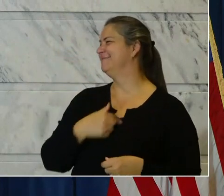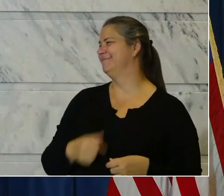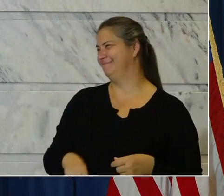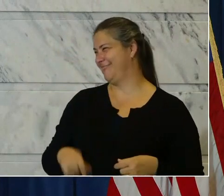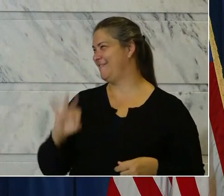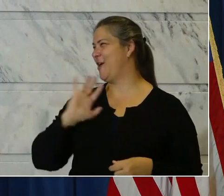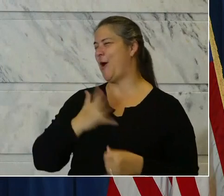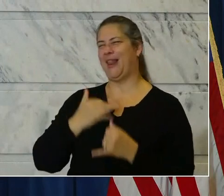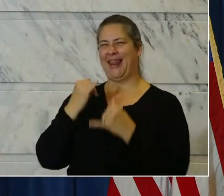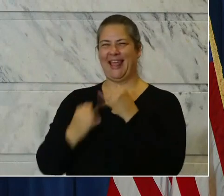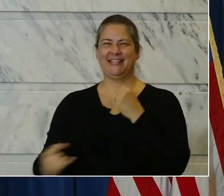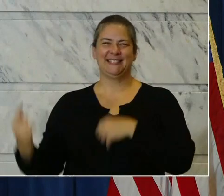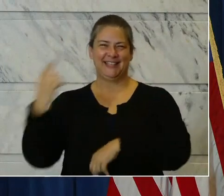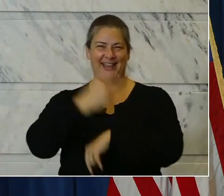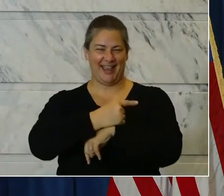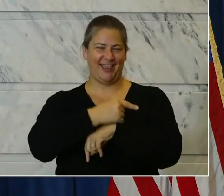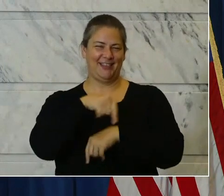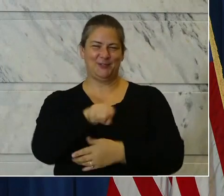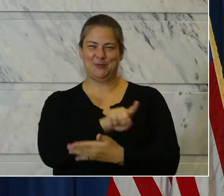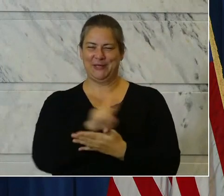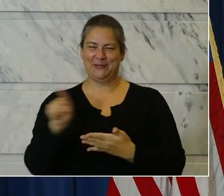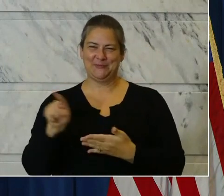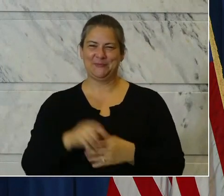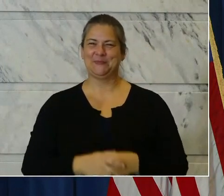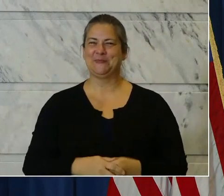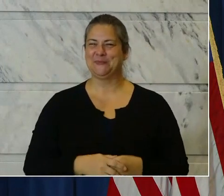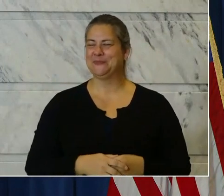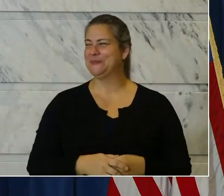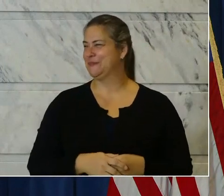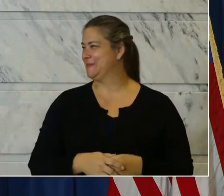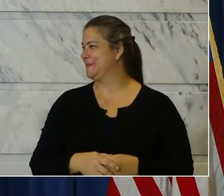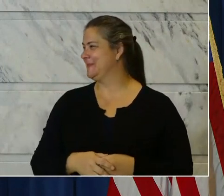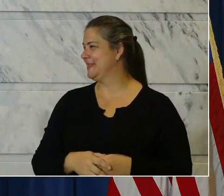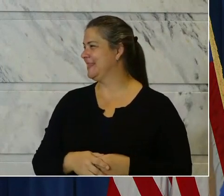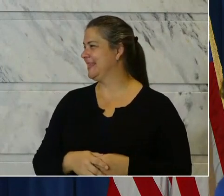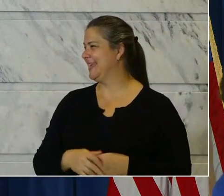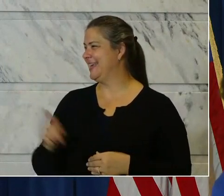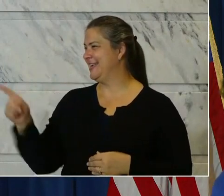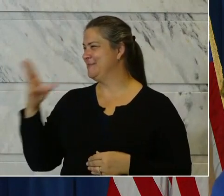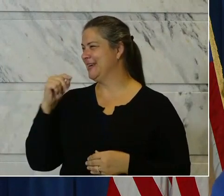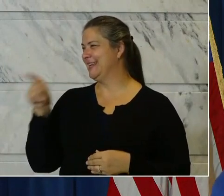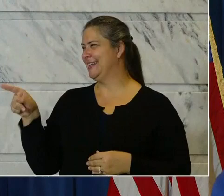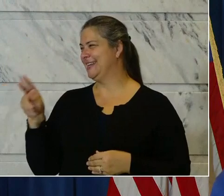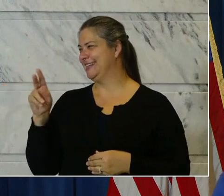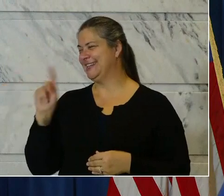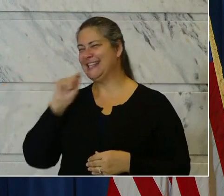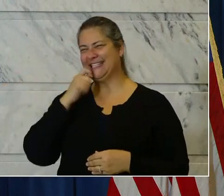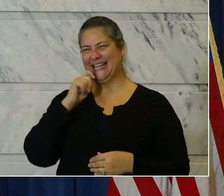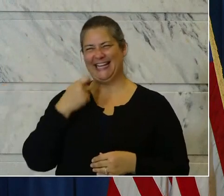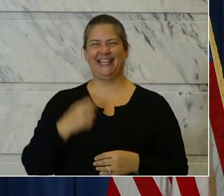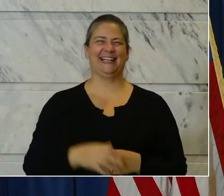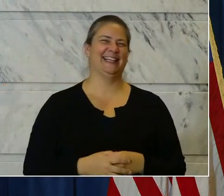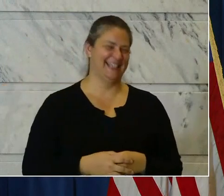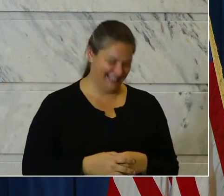SHE'S A LITTLE BIT OF A PART. I